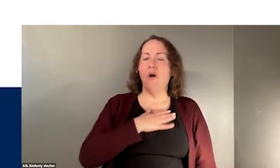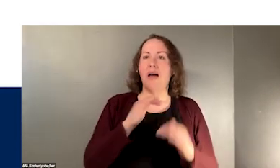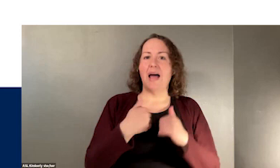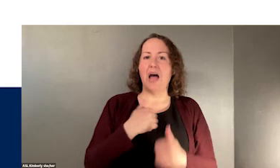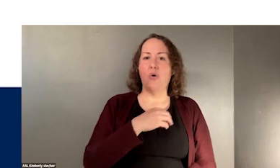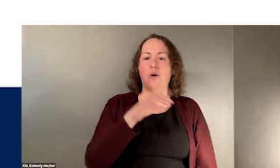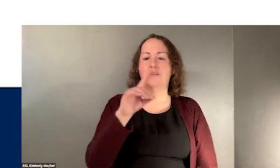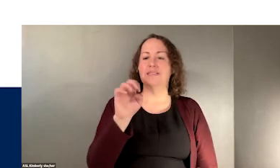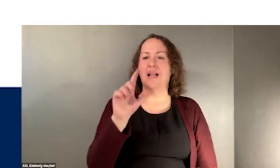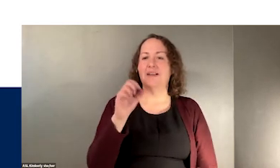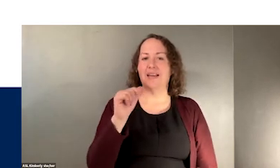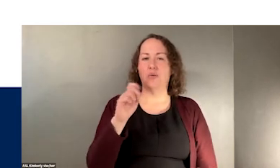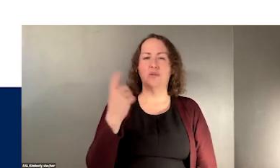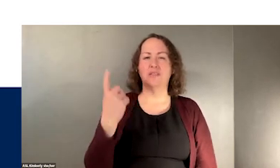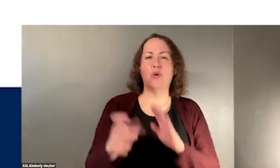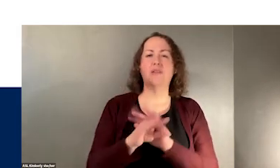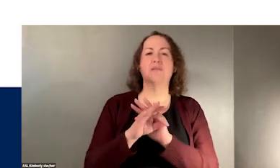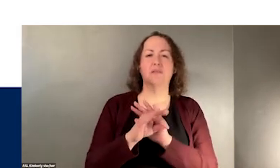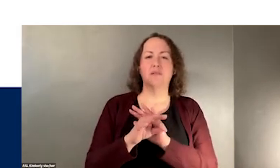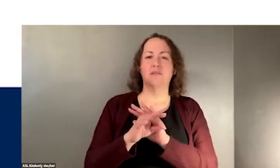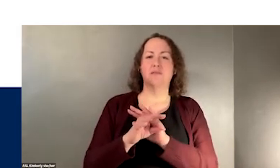And it's very simple to add a delegate to manage your account.